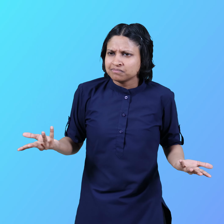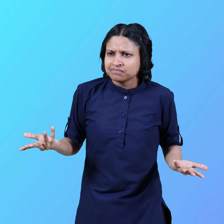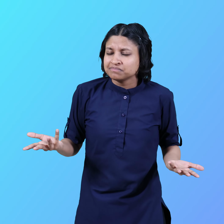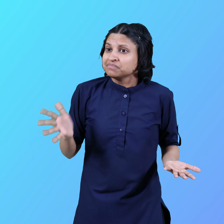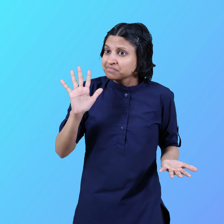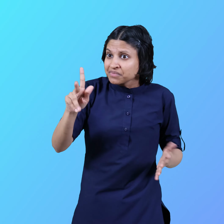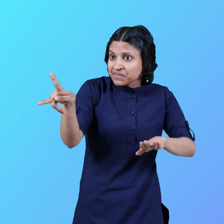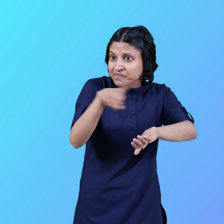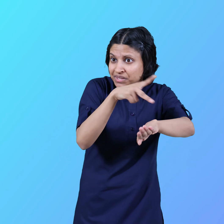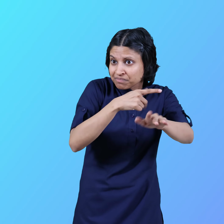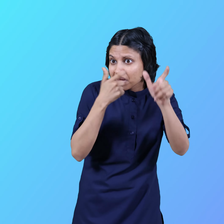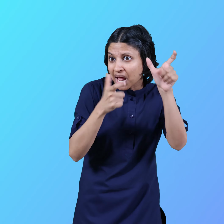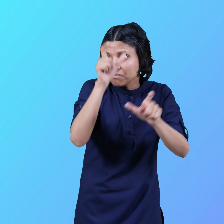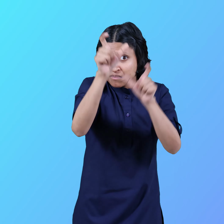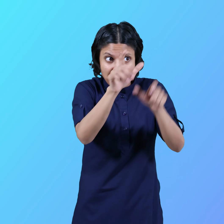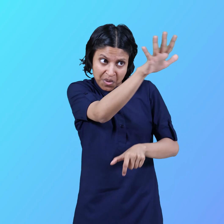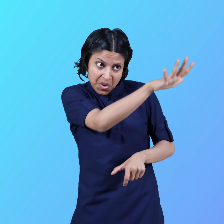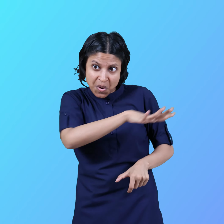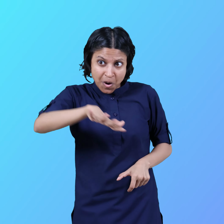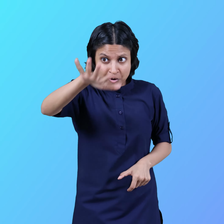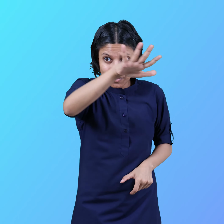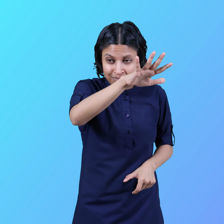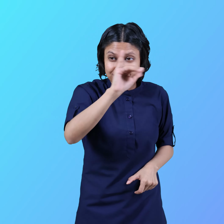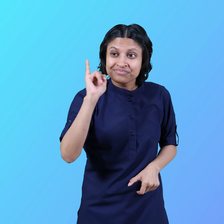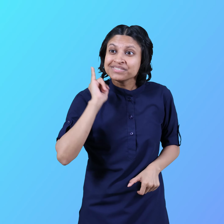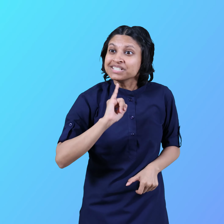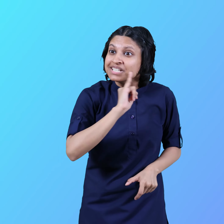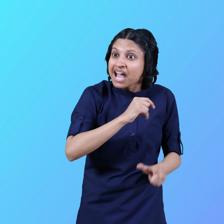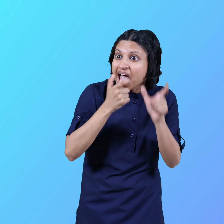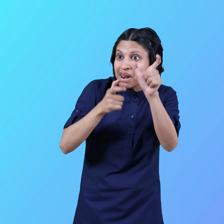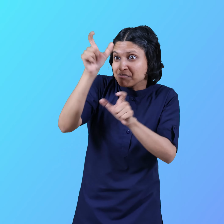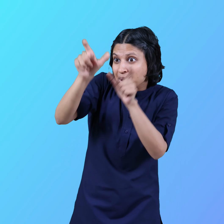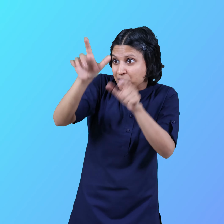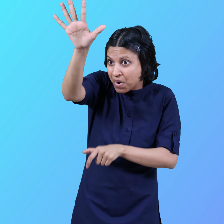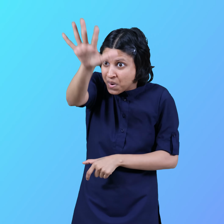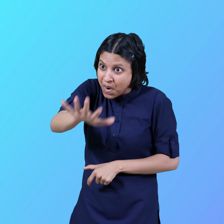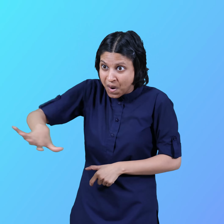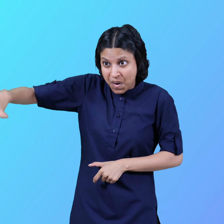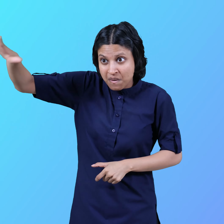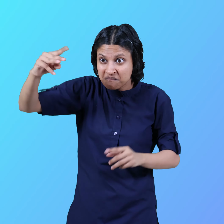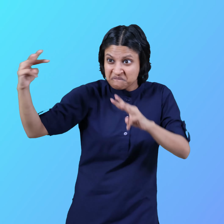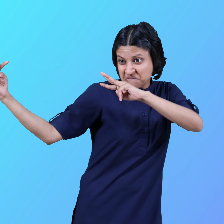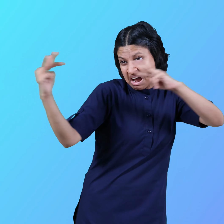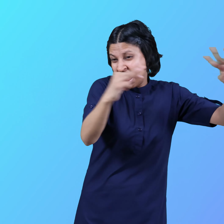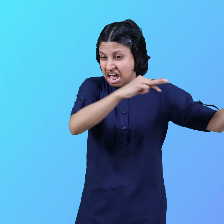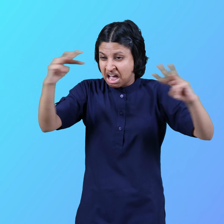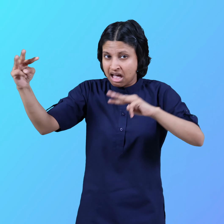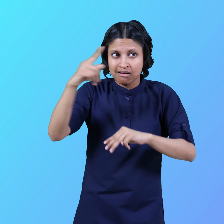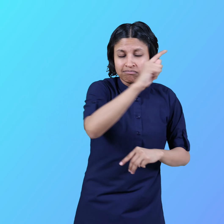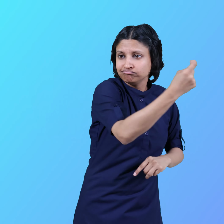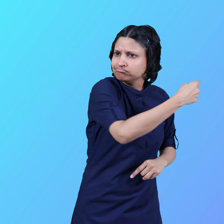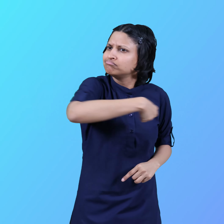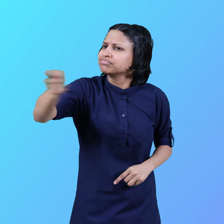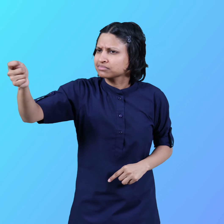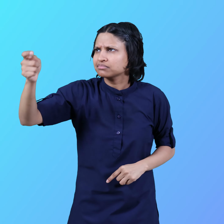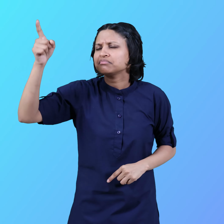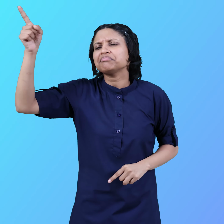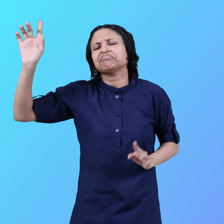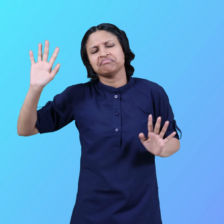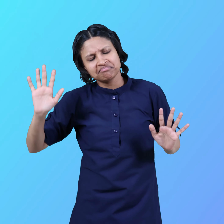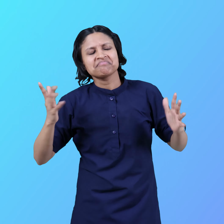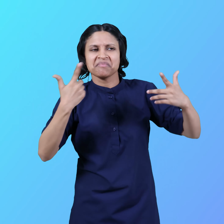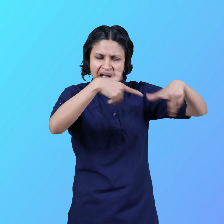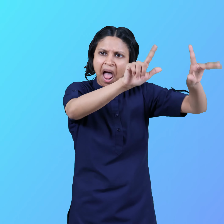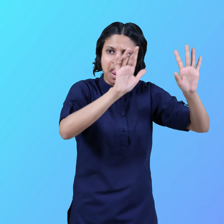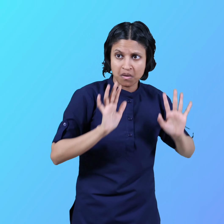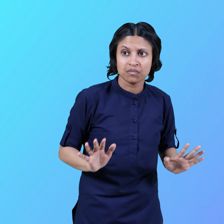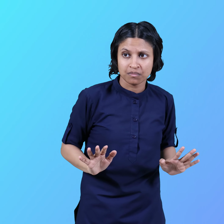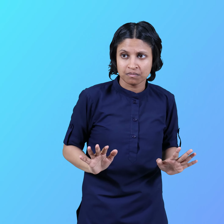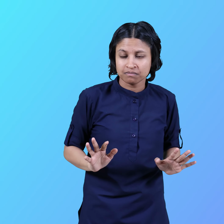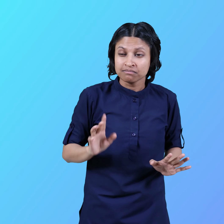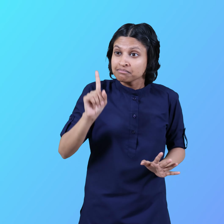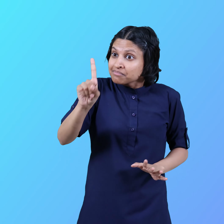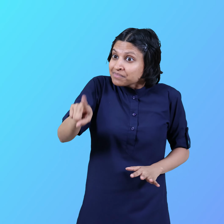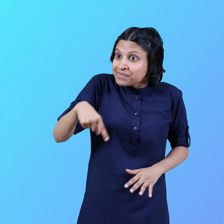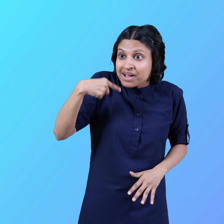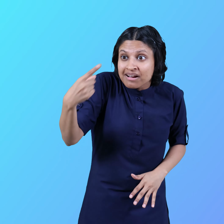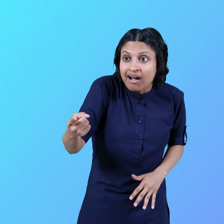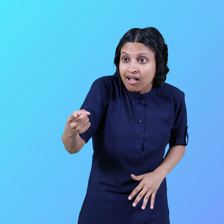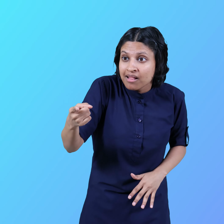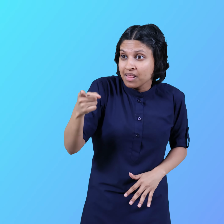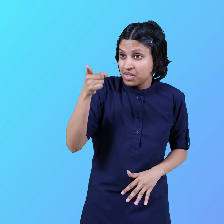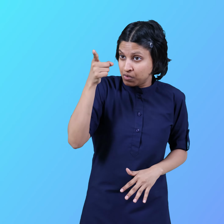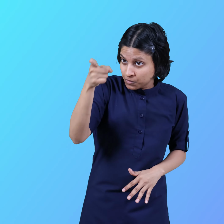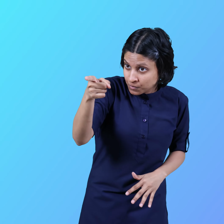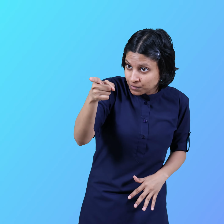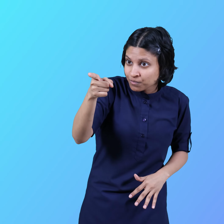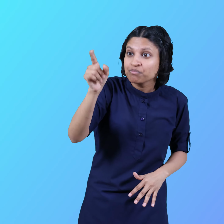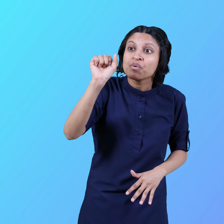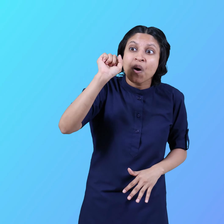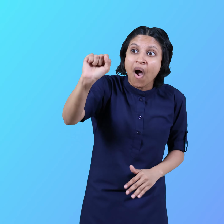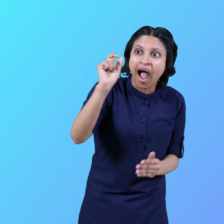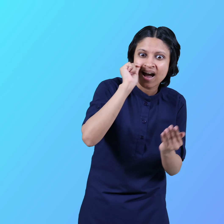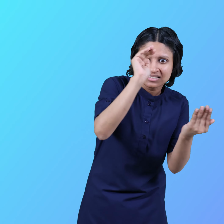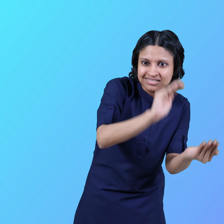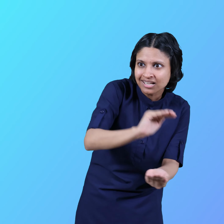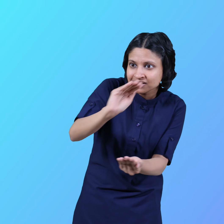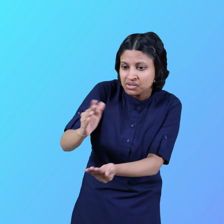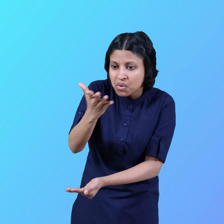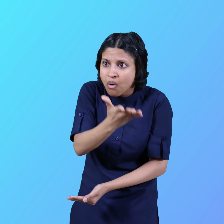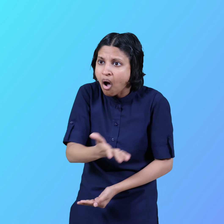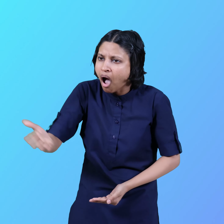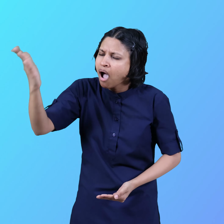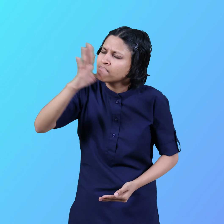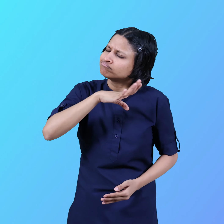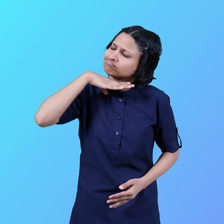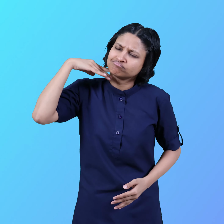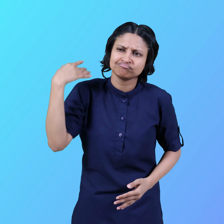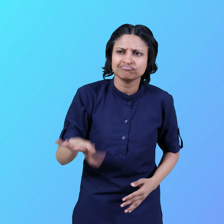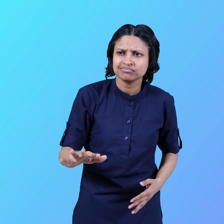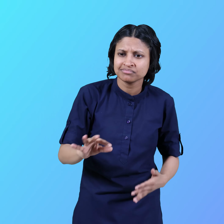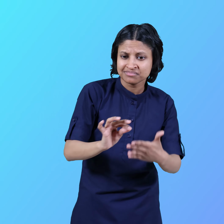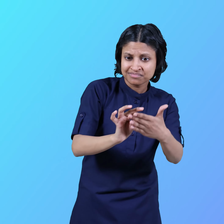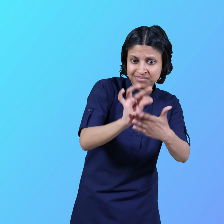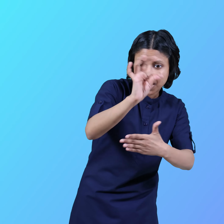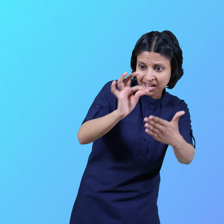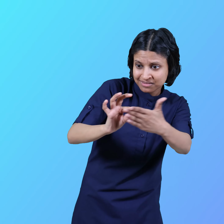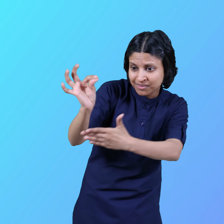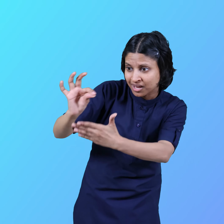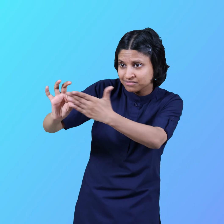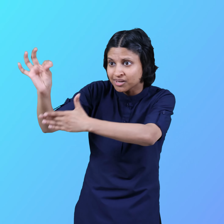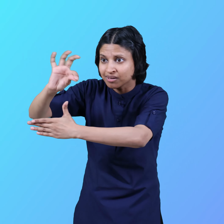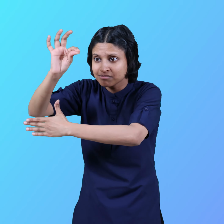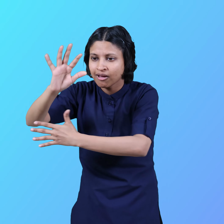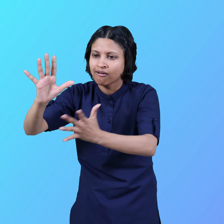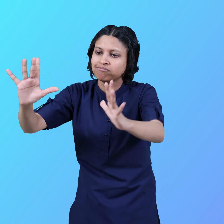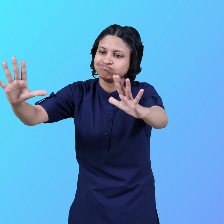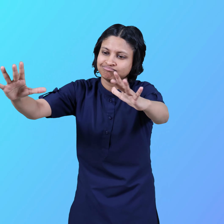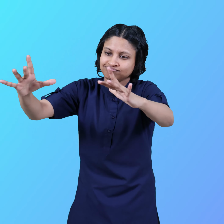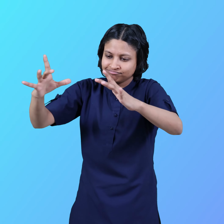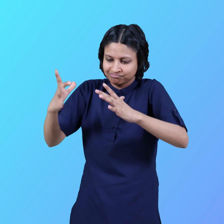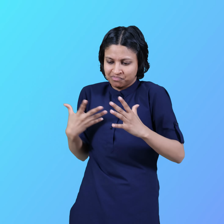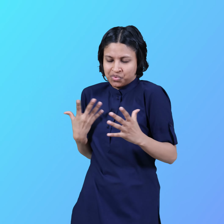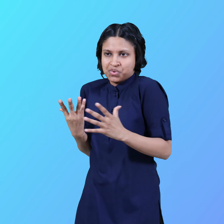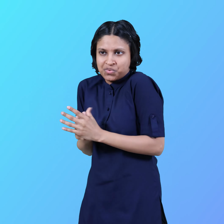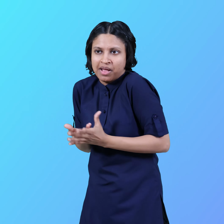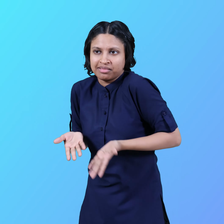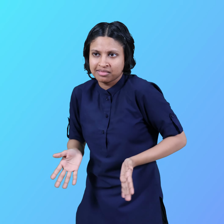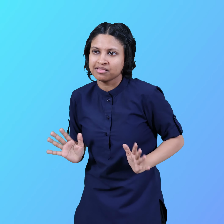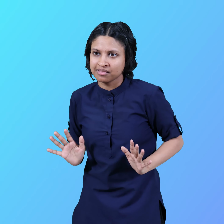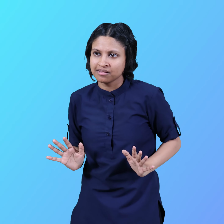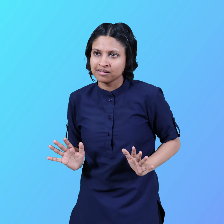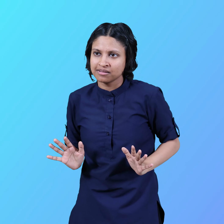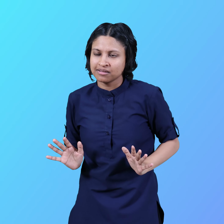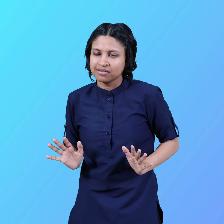And the LORD will let the Philistines defeat you and Israel. Tomorrow, you and your sons will be here with me.